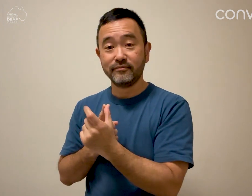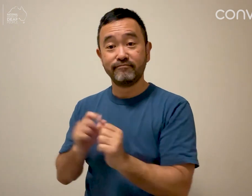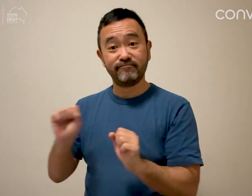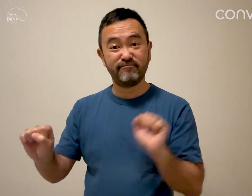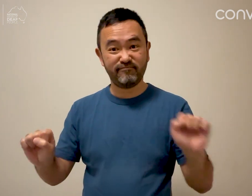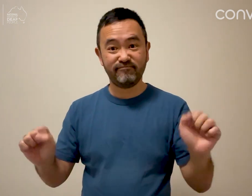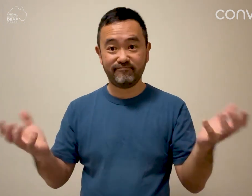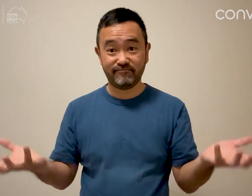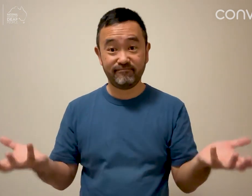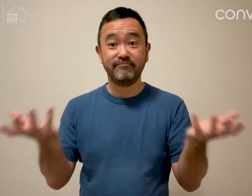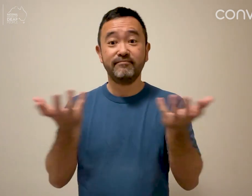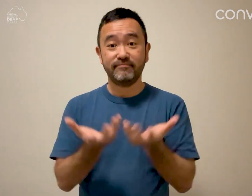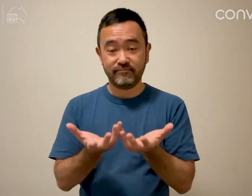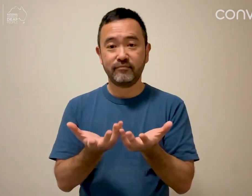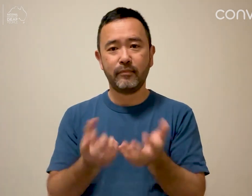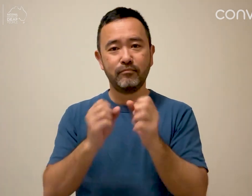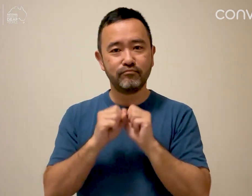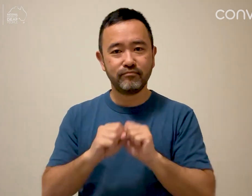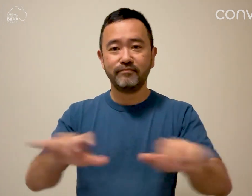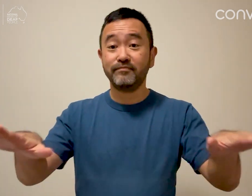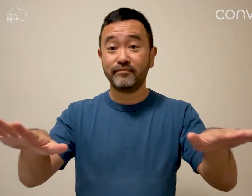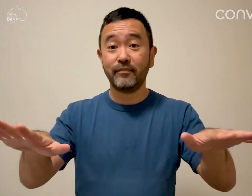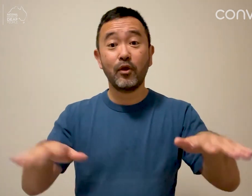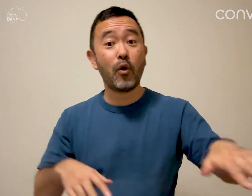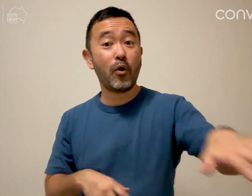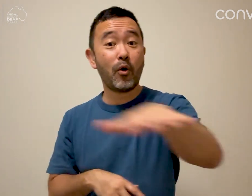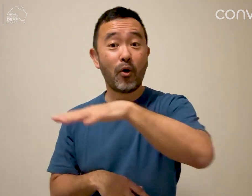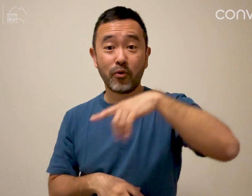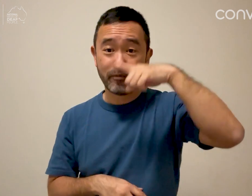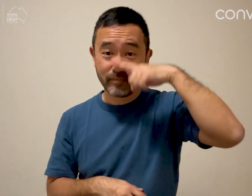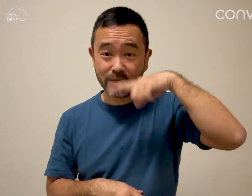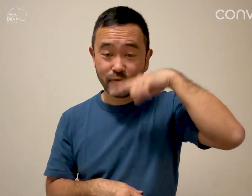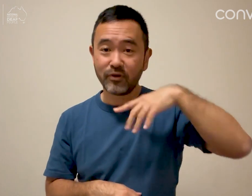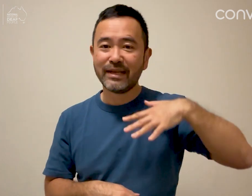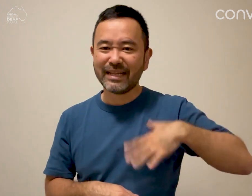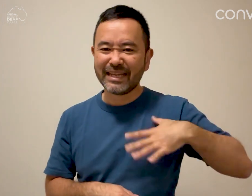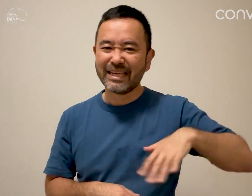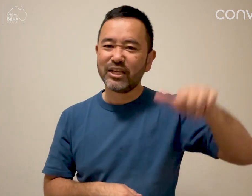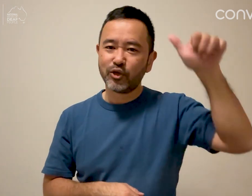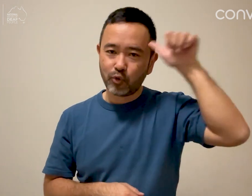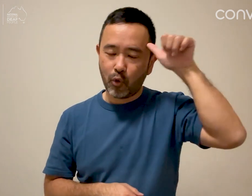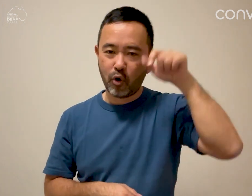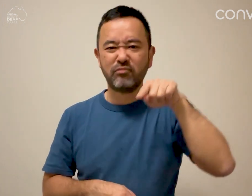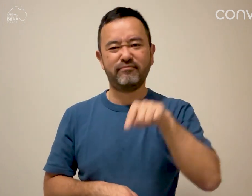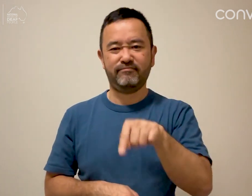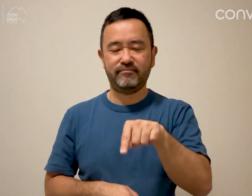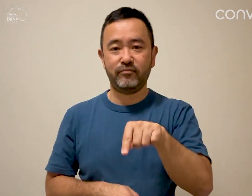These two things come together and thrive in our community. People need to know about this.